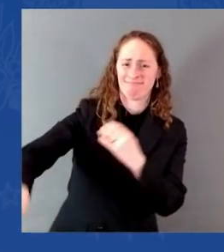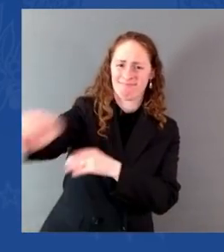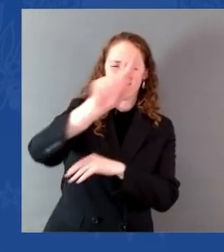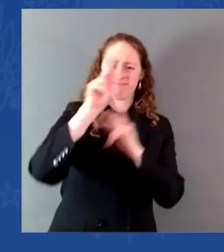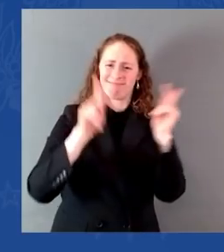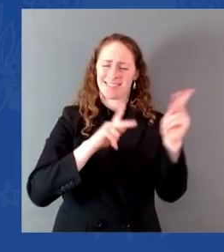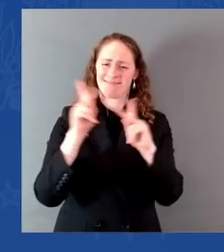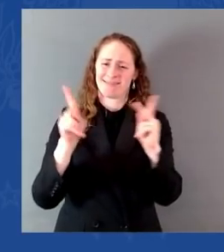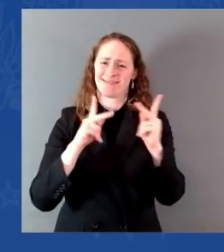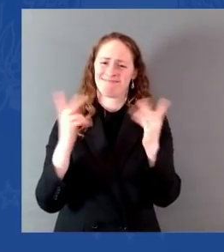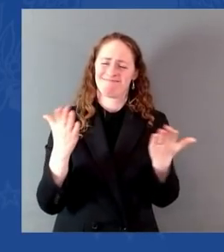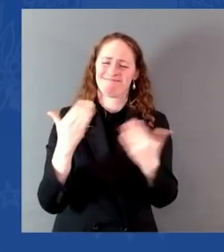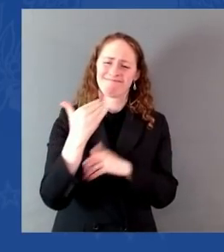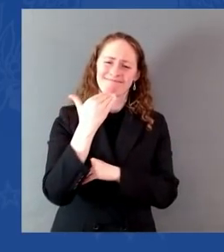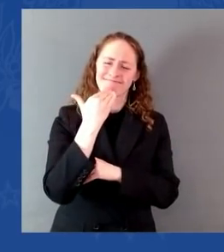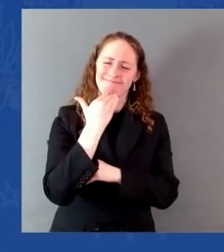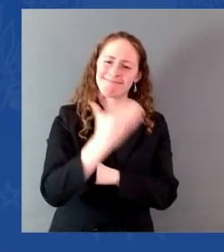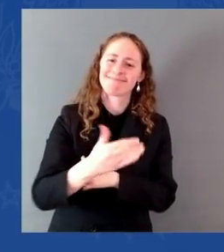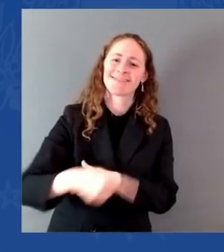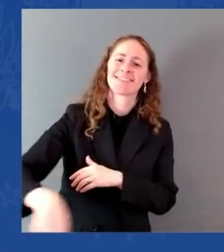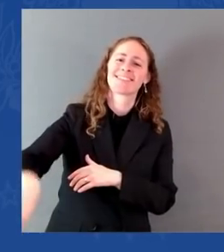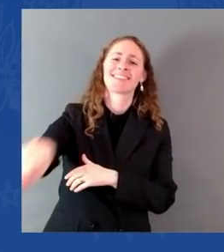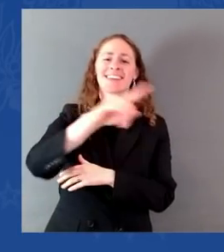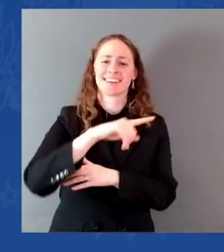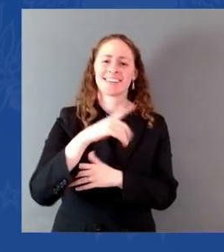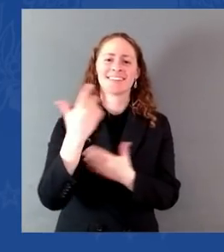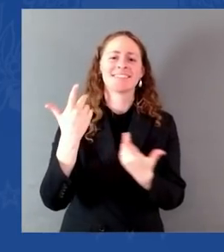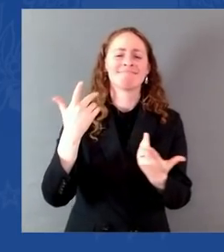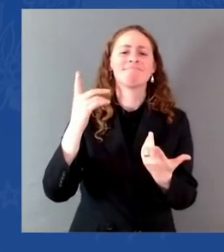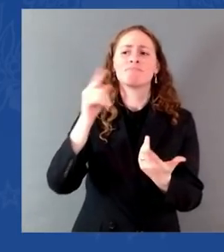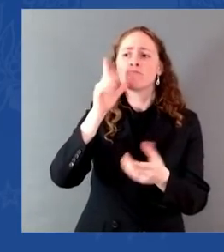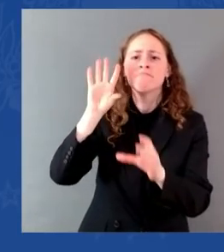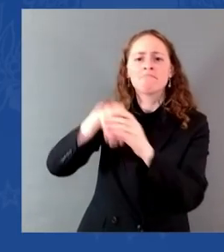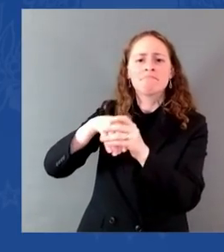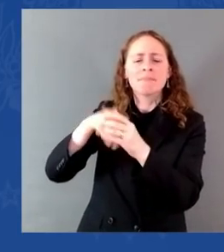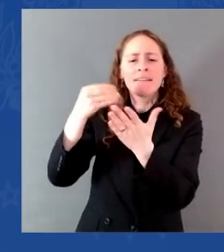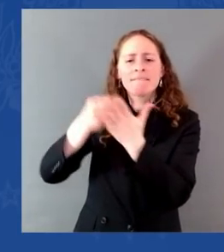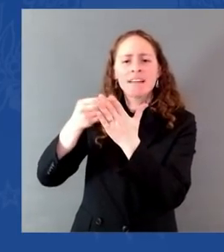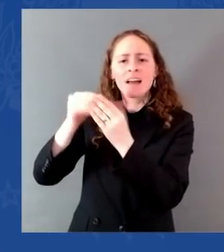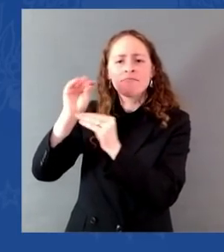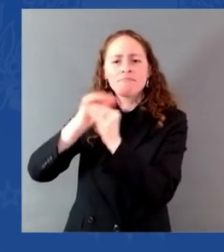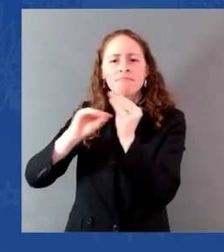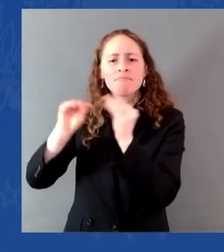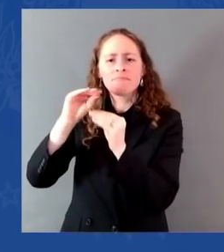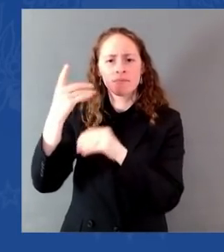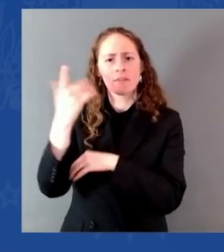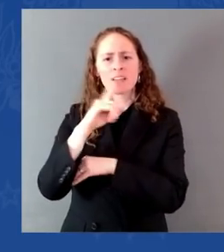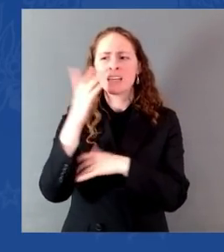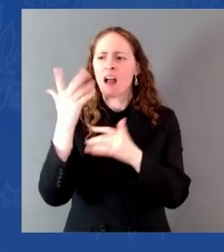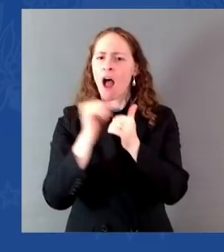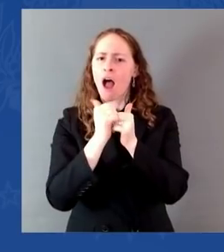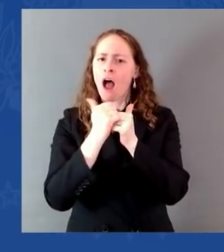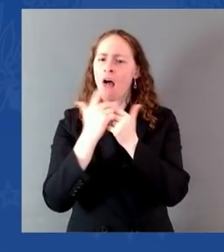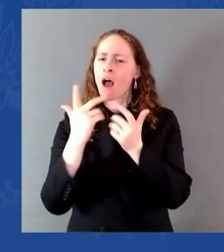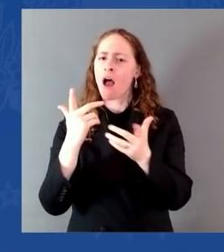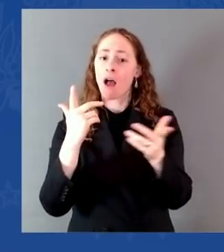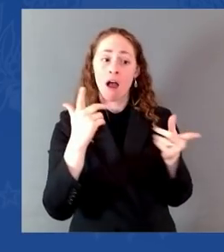Unions built the middle class. No, not a joke. Not a political statement. It's a reality. It's a reality.